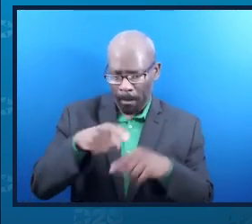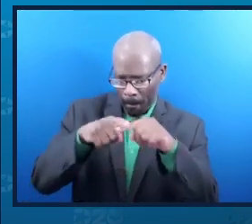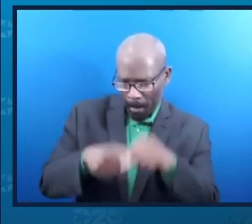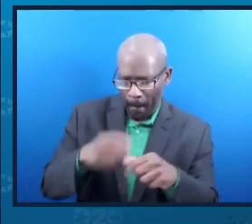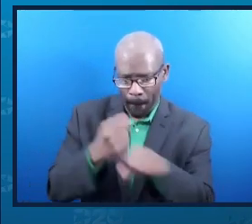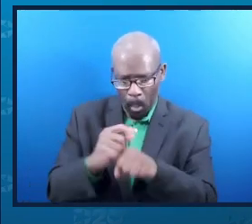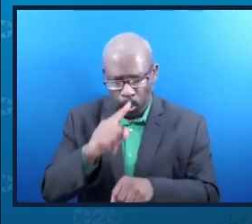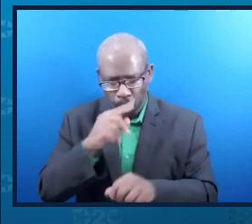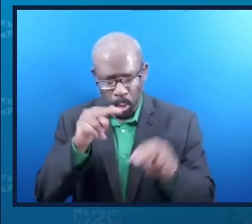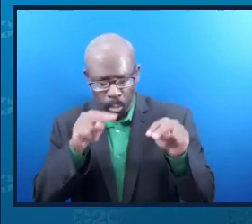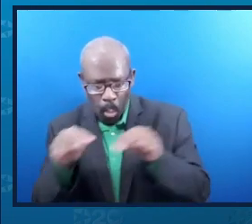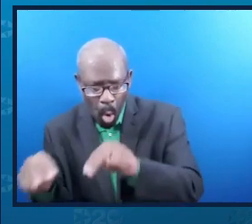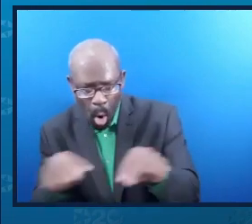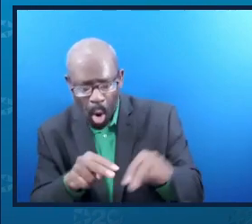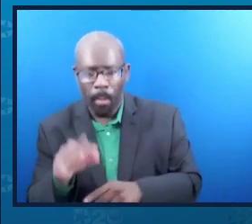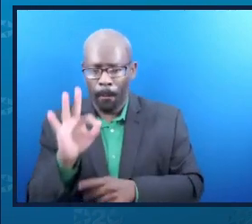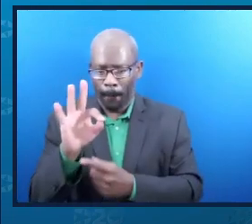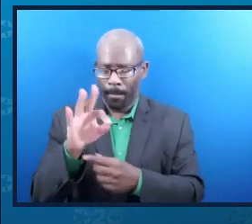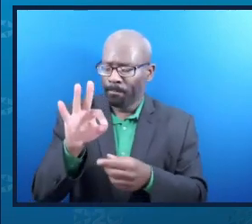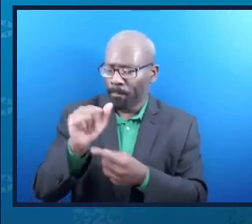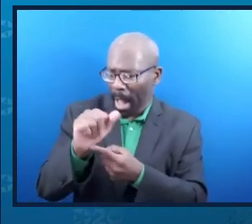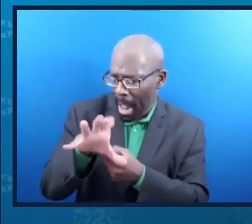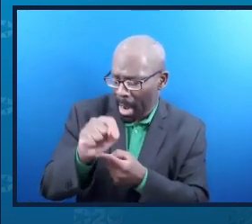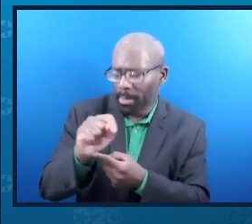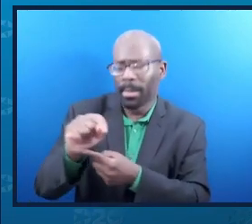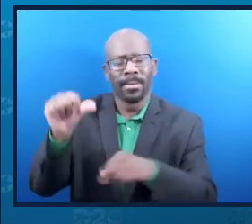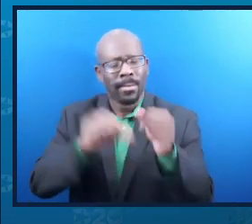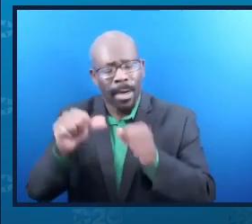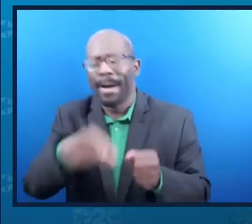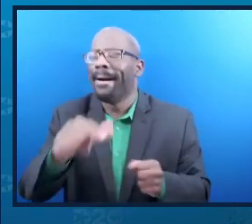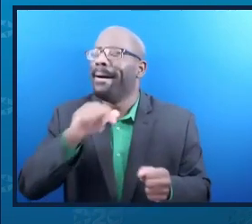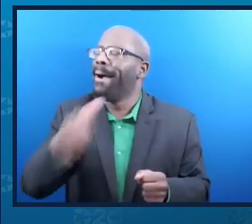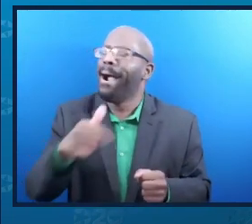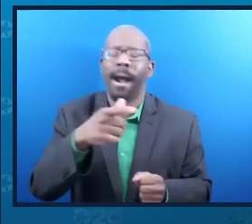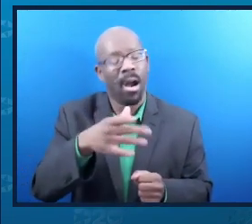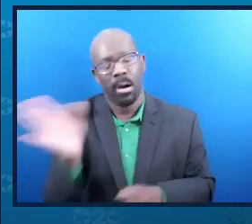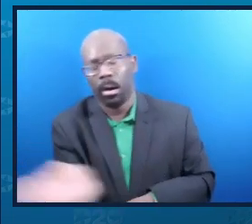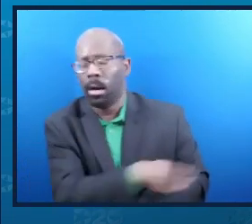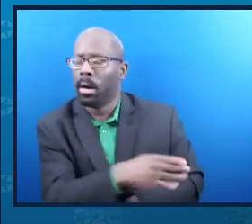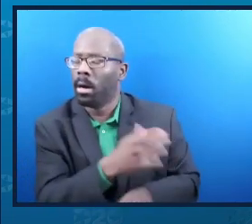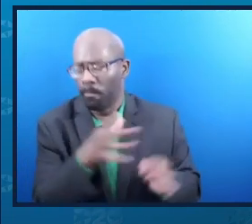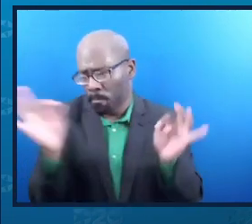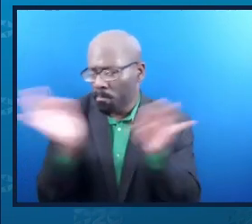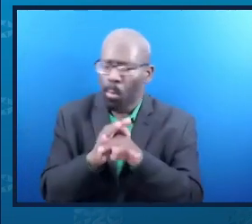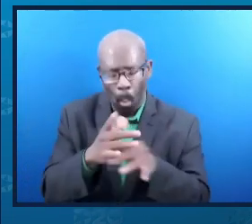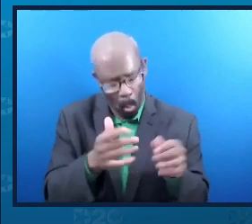OF THE FACTS, SCIENCE AND LOGIC,